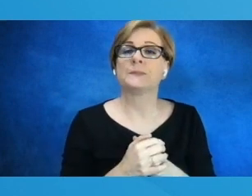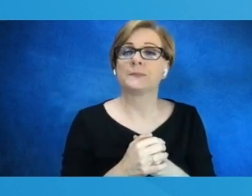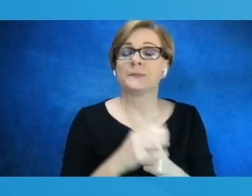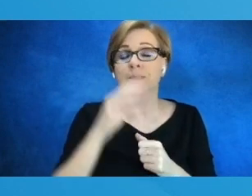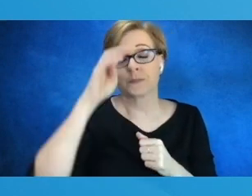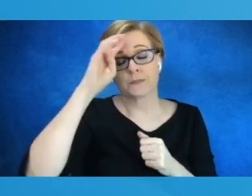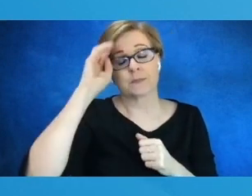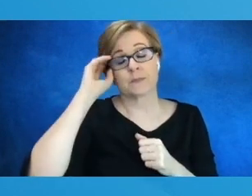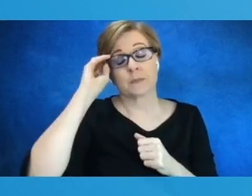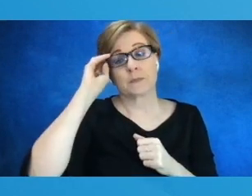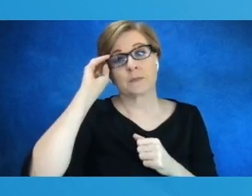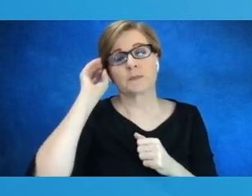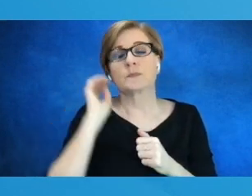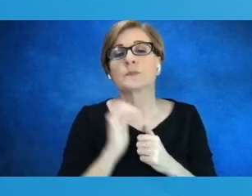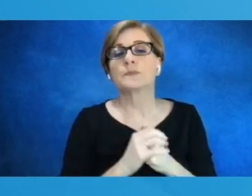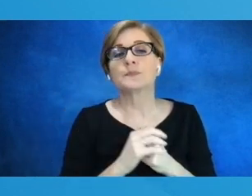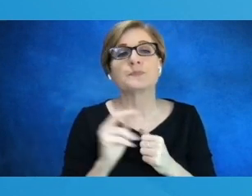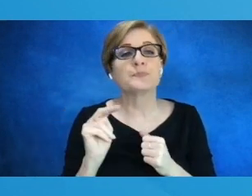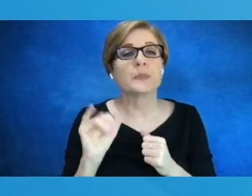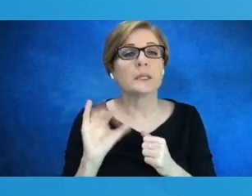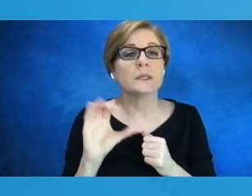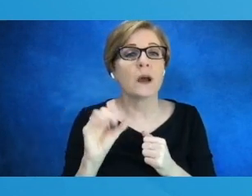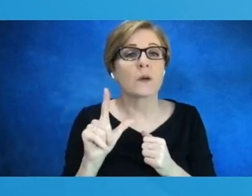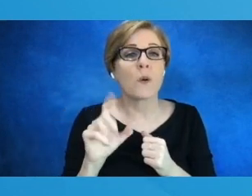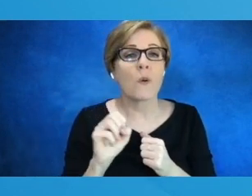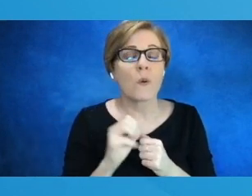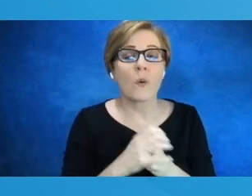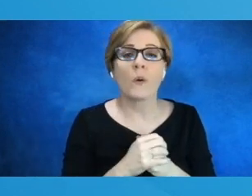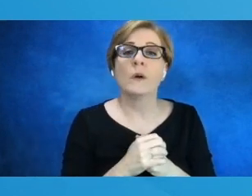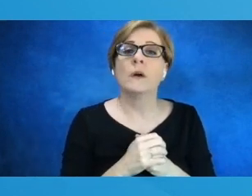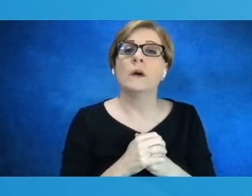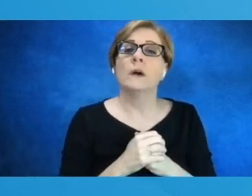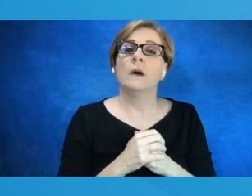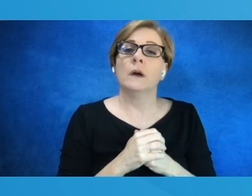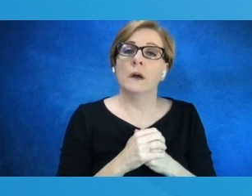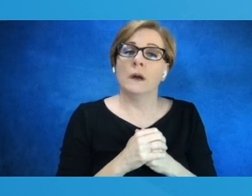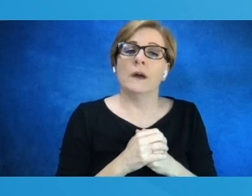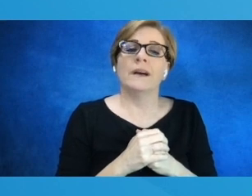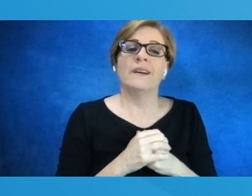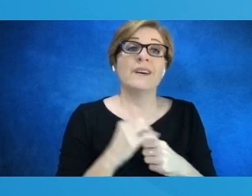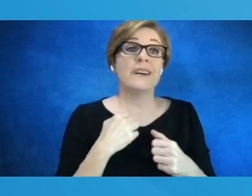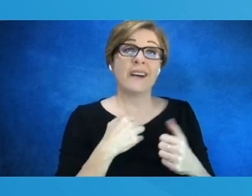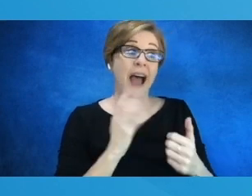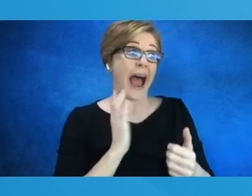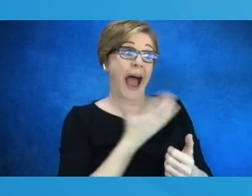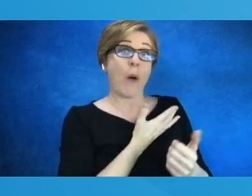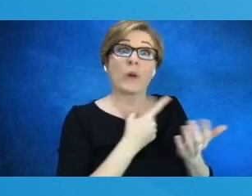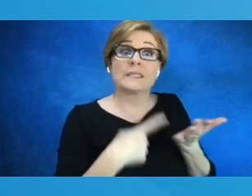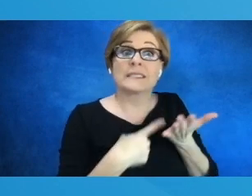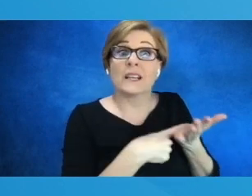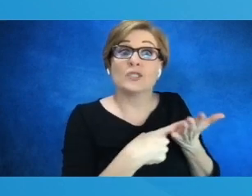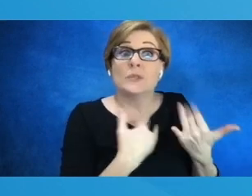Alright. So, we would love for you to bring this conversation into your classroom.